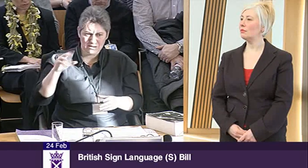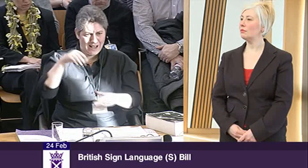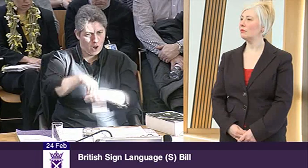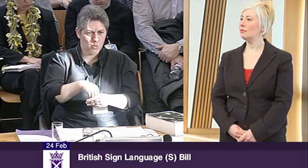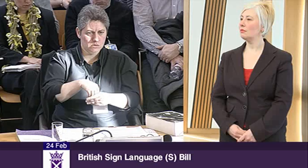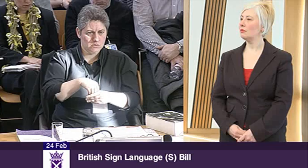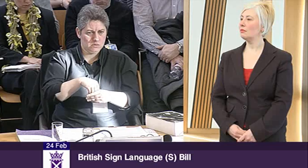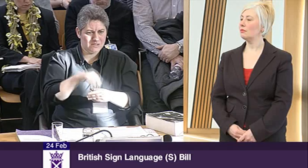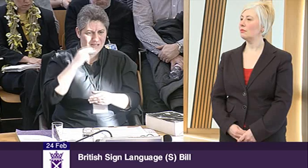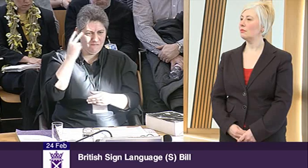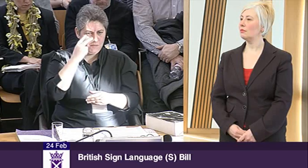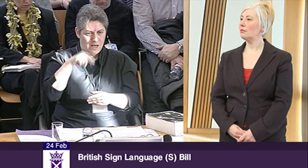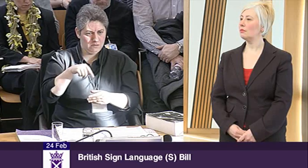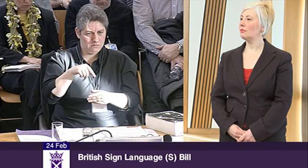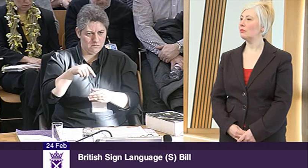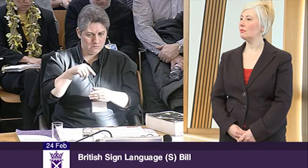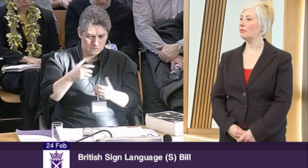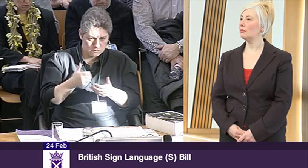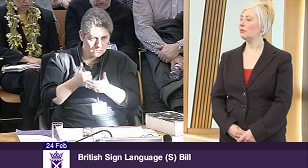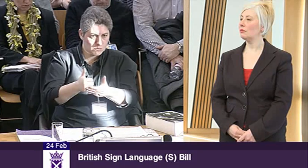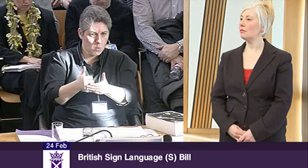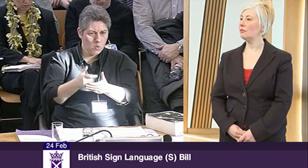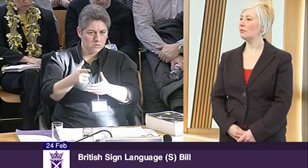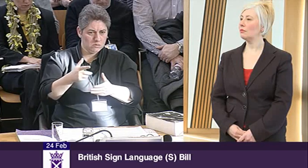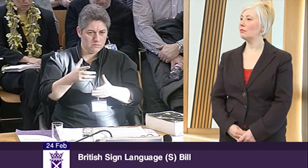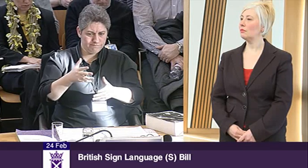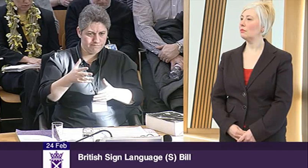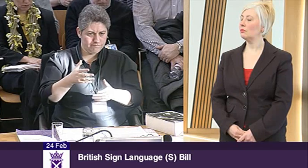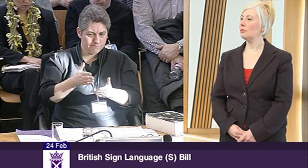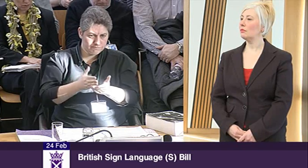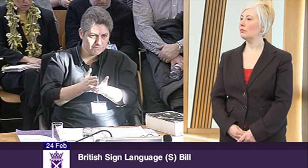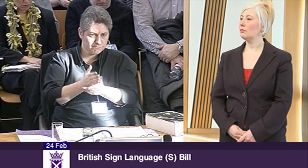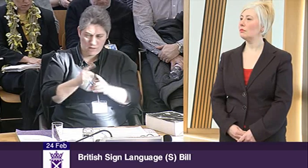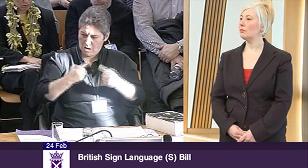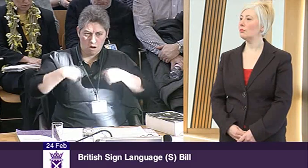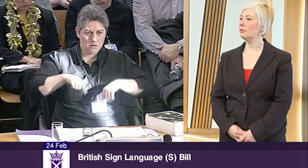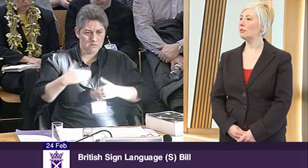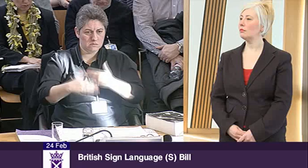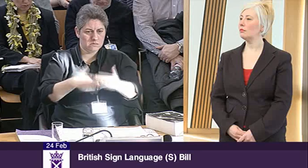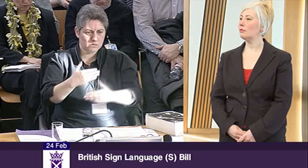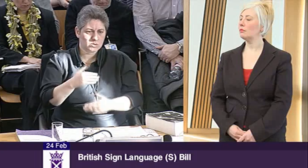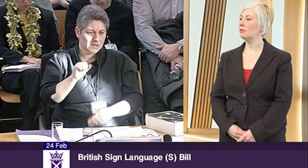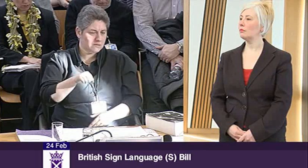and have their own extra needs. It is important to make sure that they are included. If we